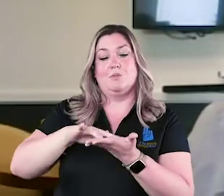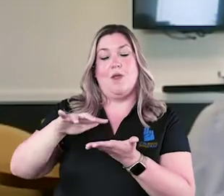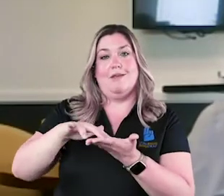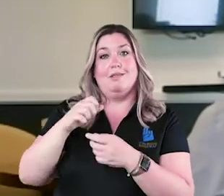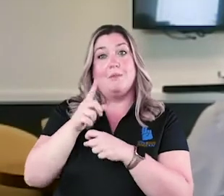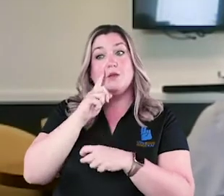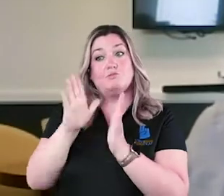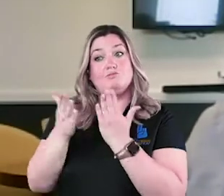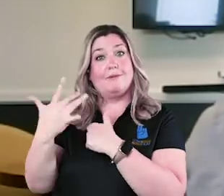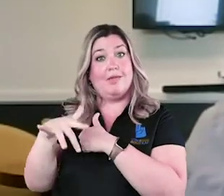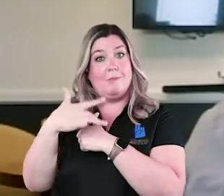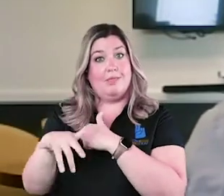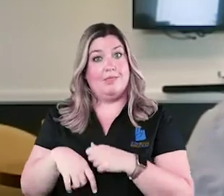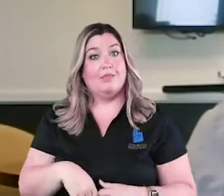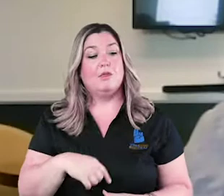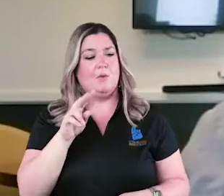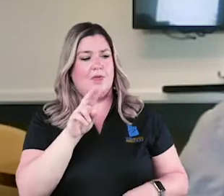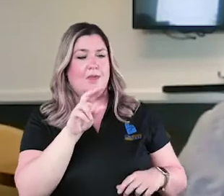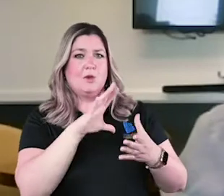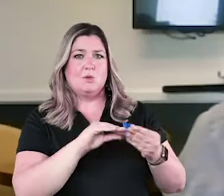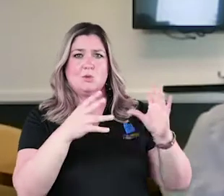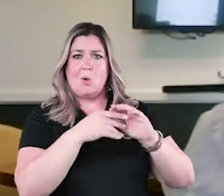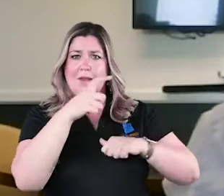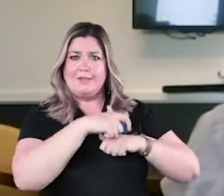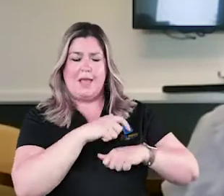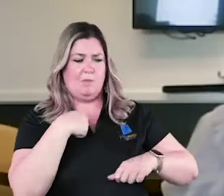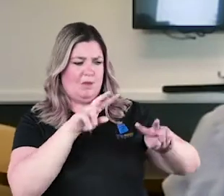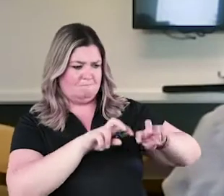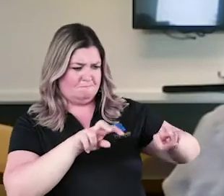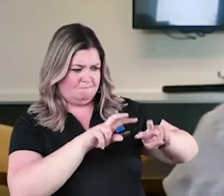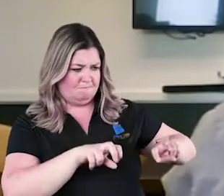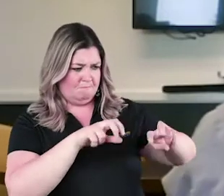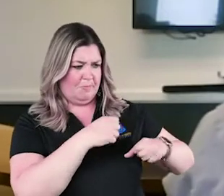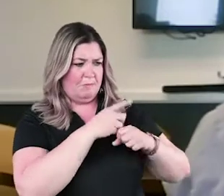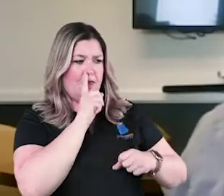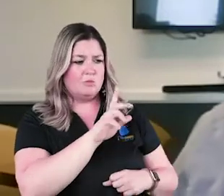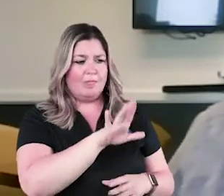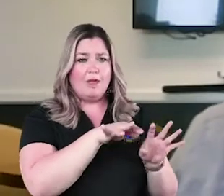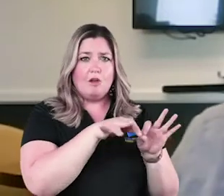had those titles in our collections. We looked at our storytimes to make sure that our